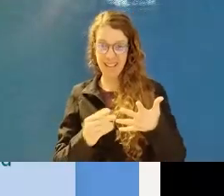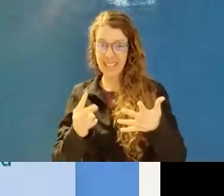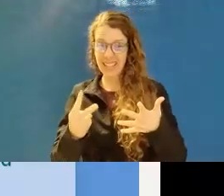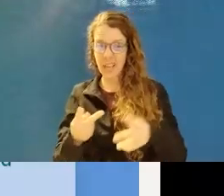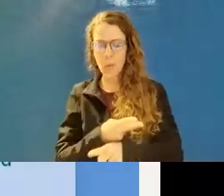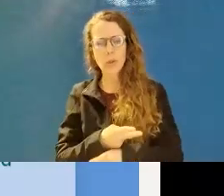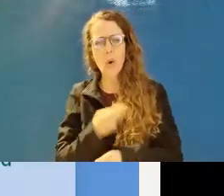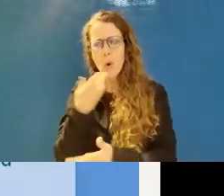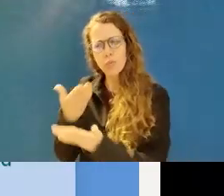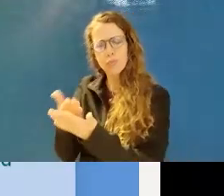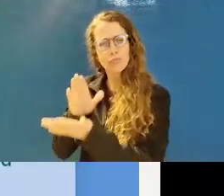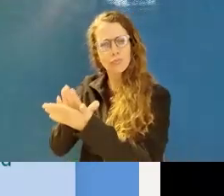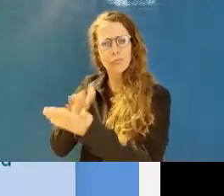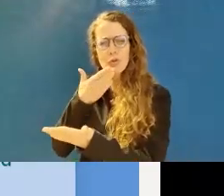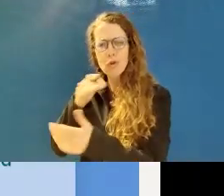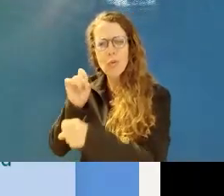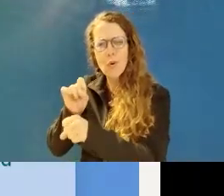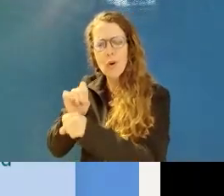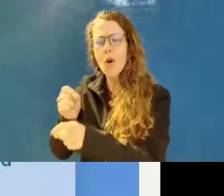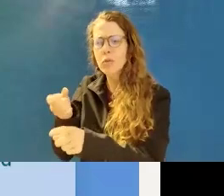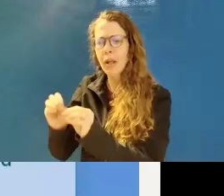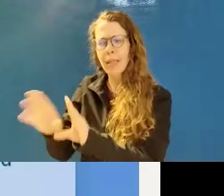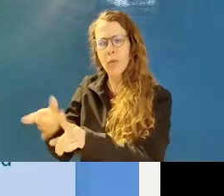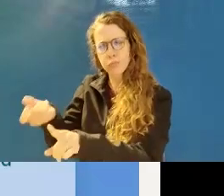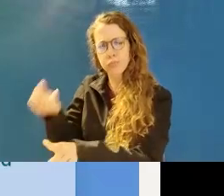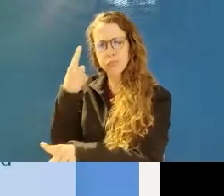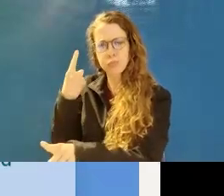You clearly understand the theory. You know,